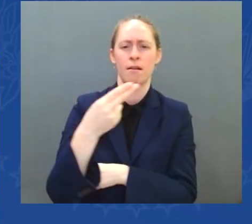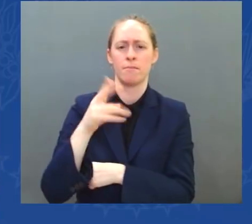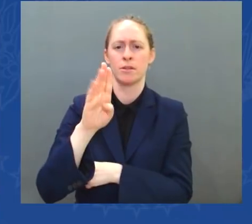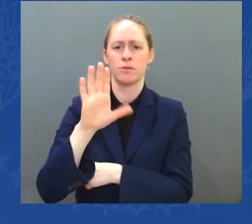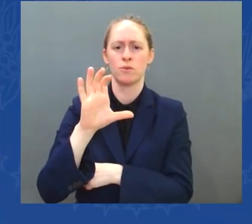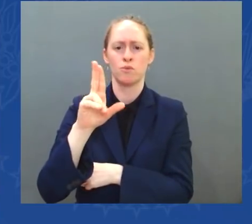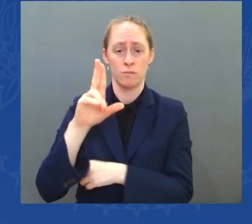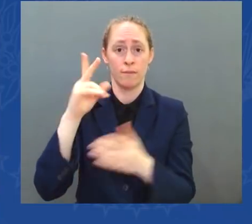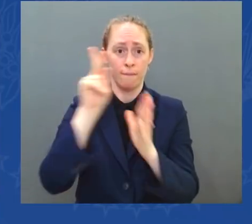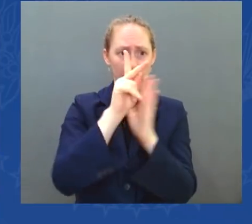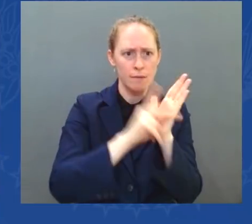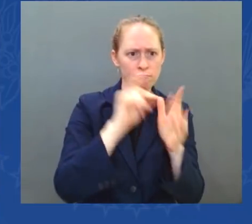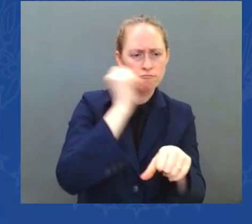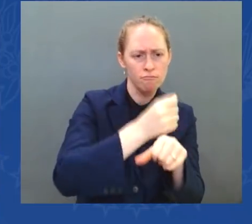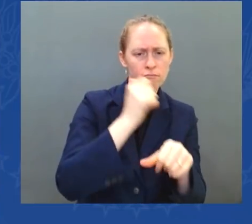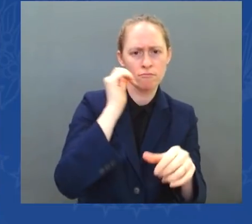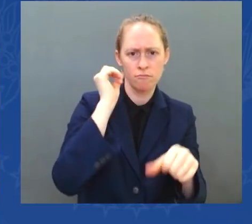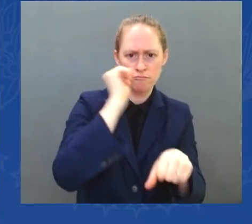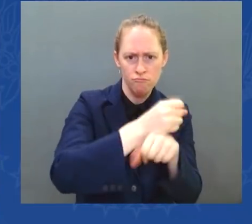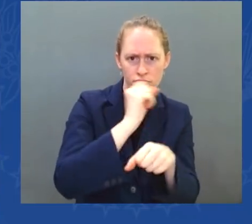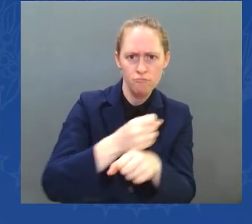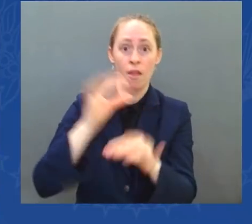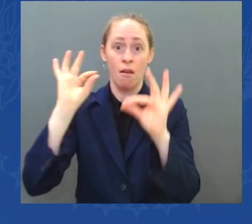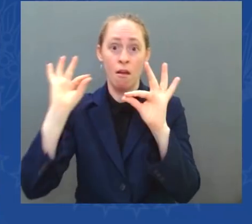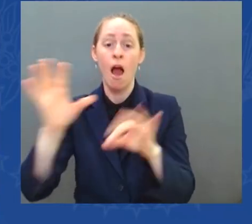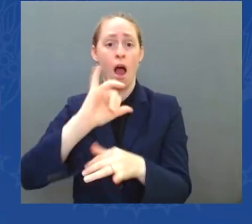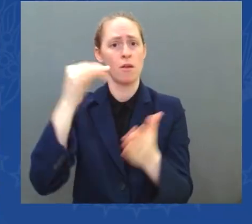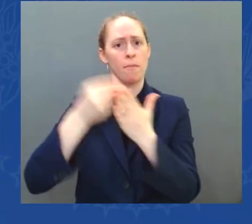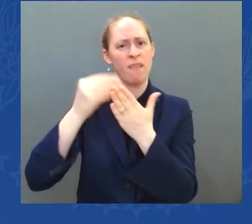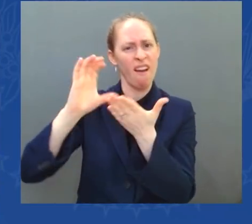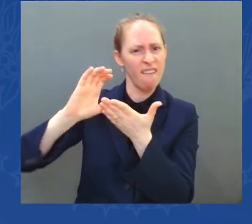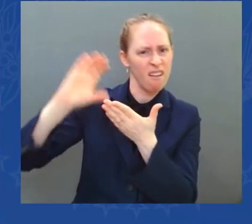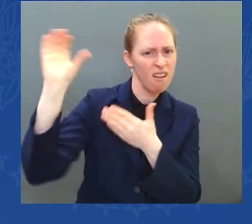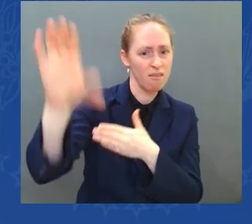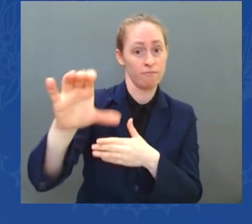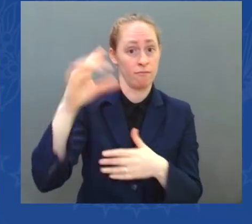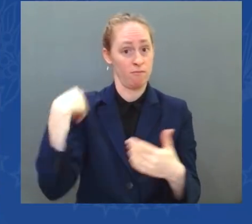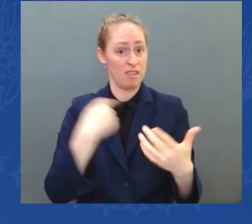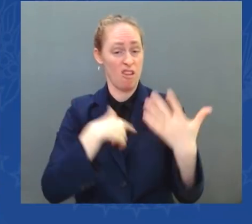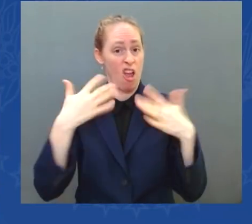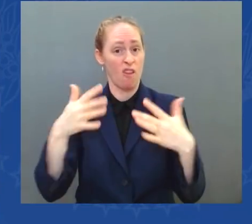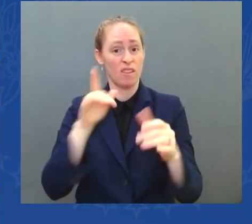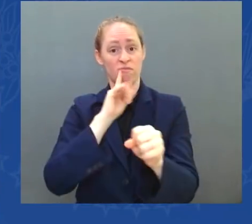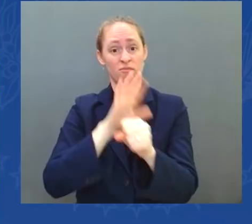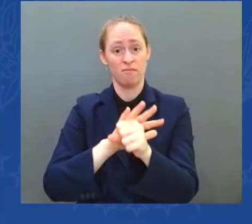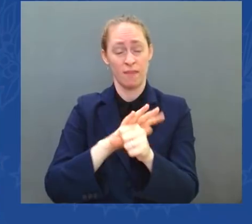more than $5 billion last year to HBCU use and more to come this year, $5 billion.